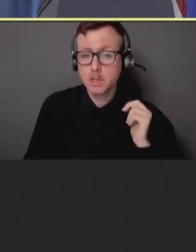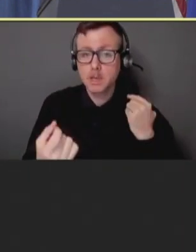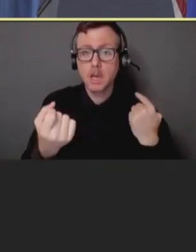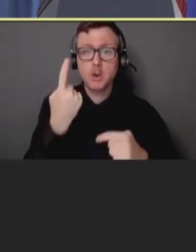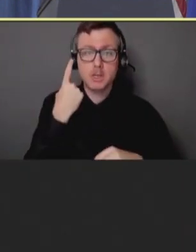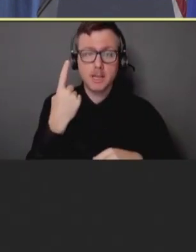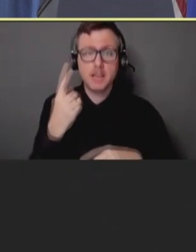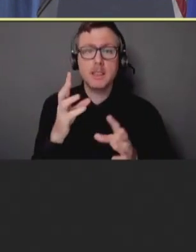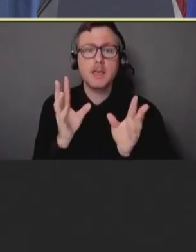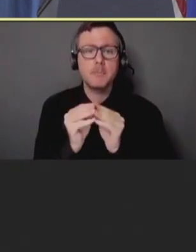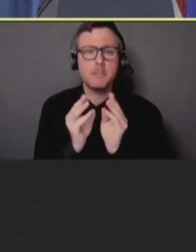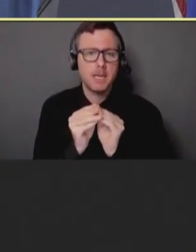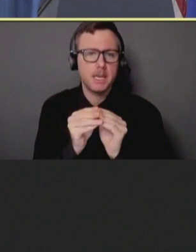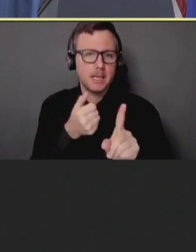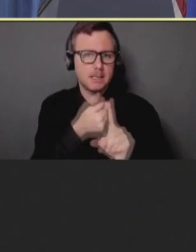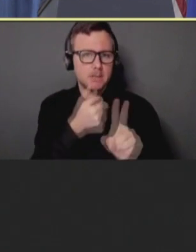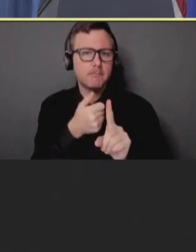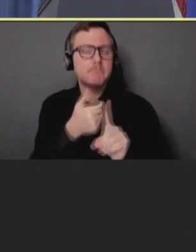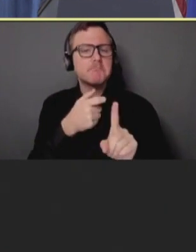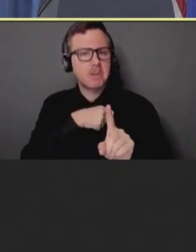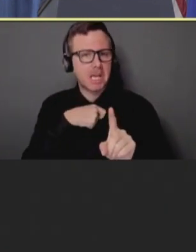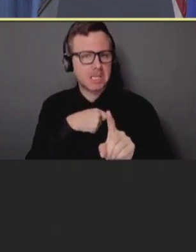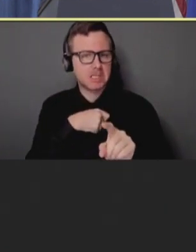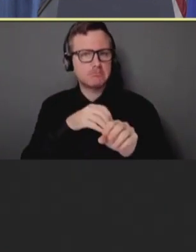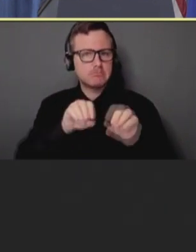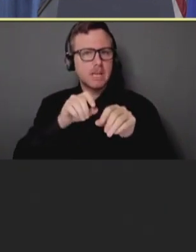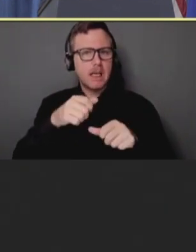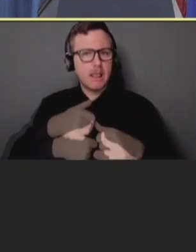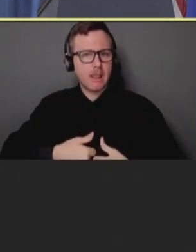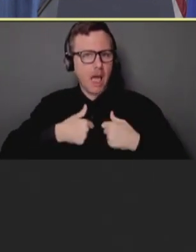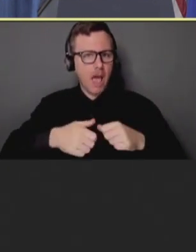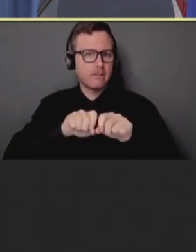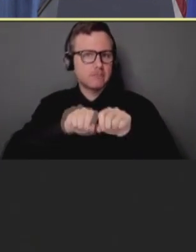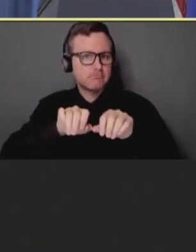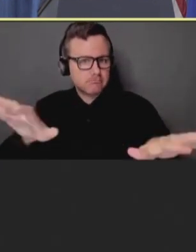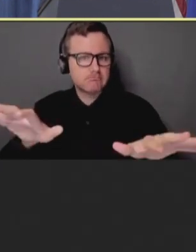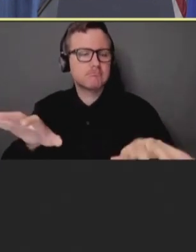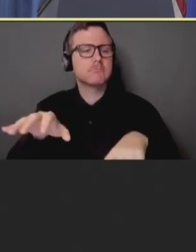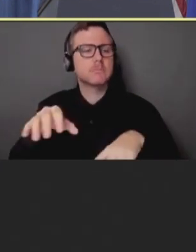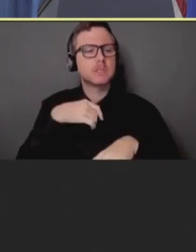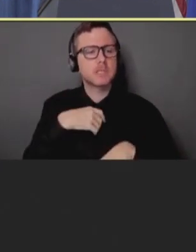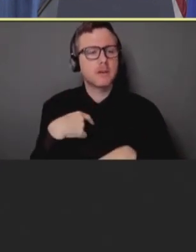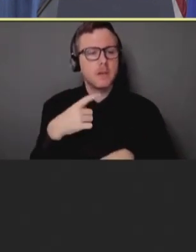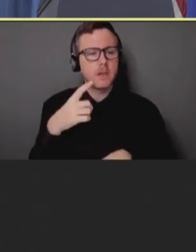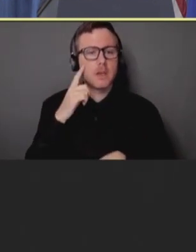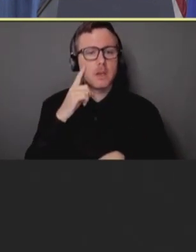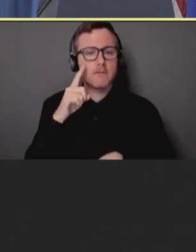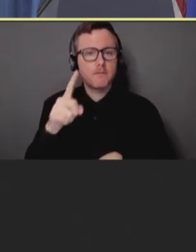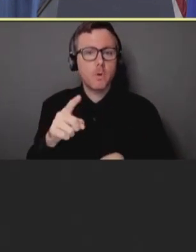It's being webcasted on the HHS website. For our virtual members, please mute yourself when not speaking.